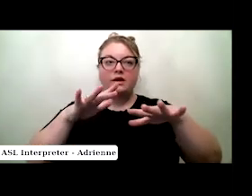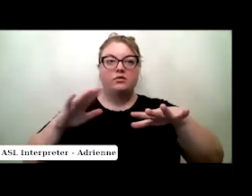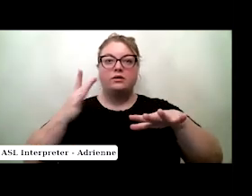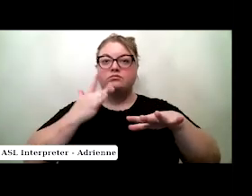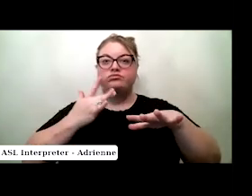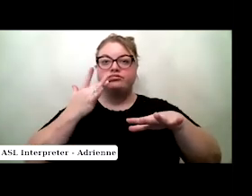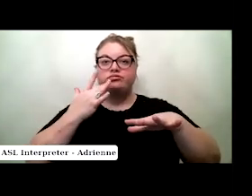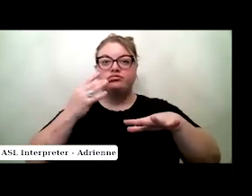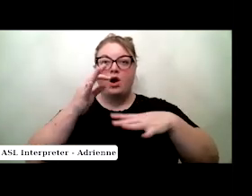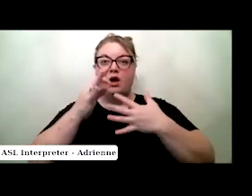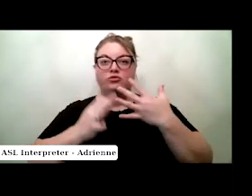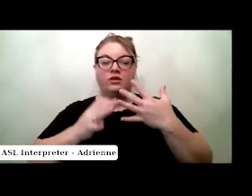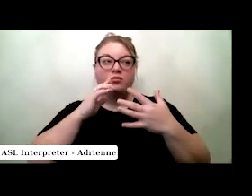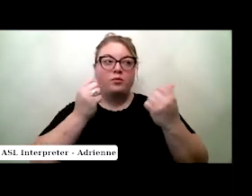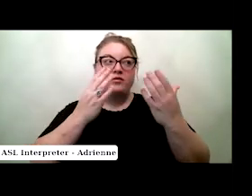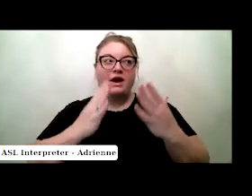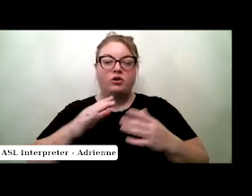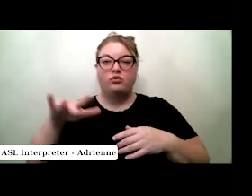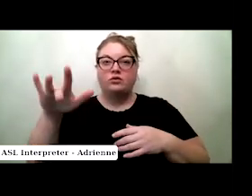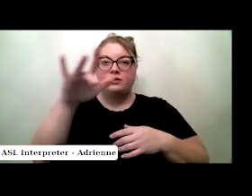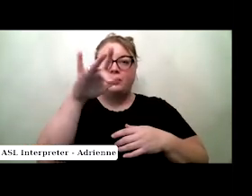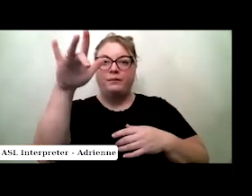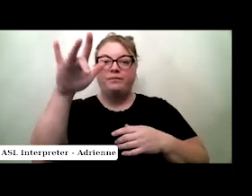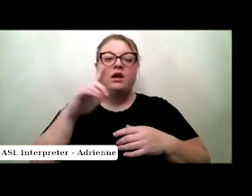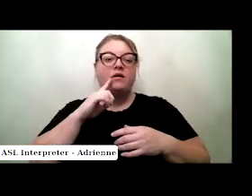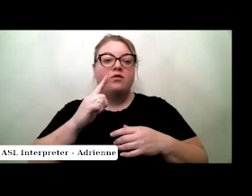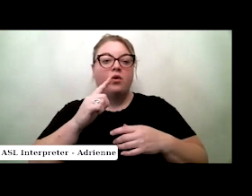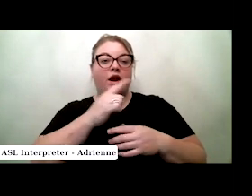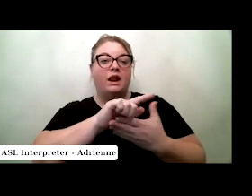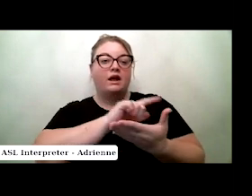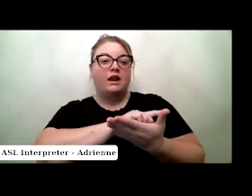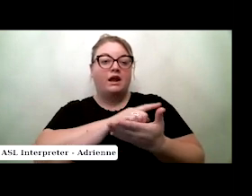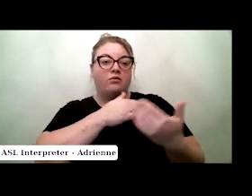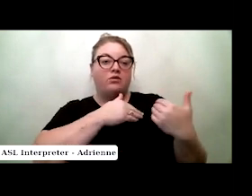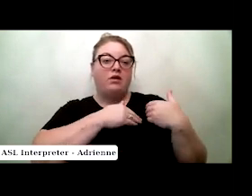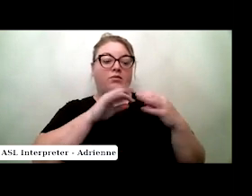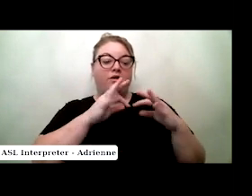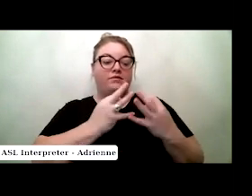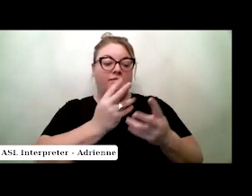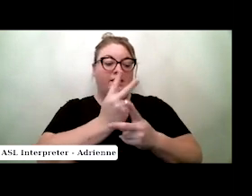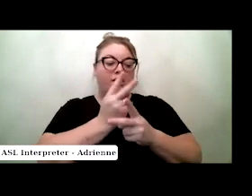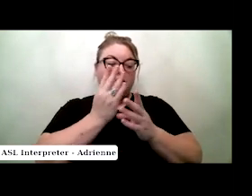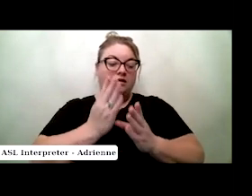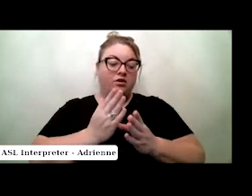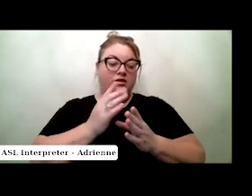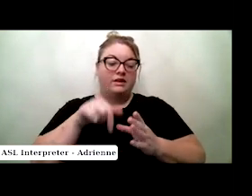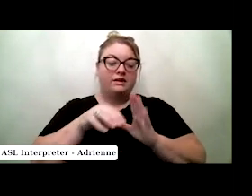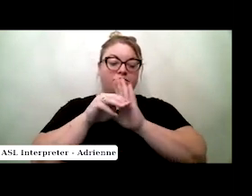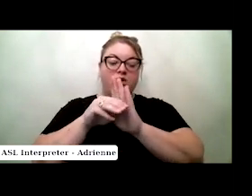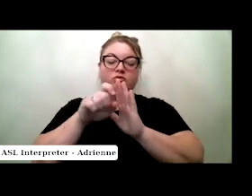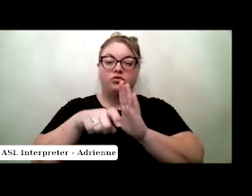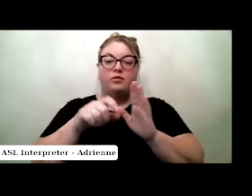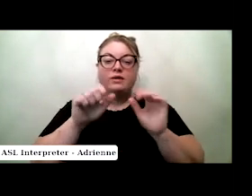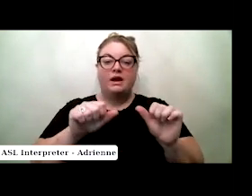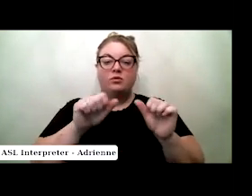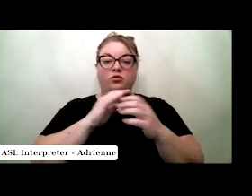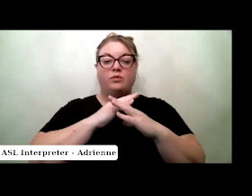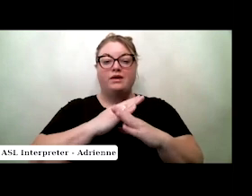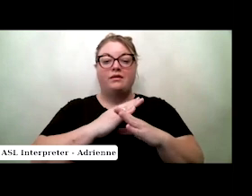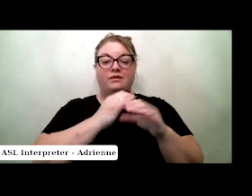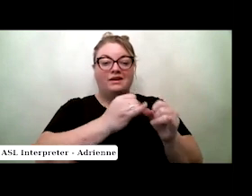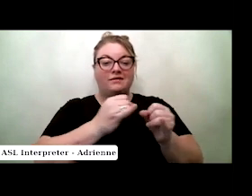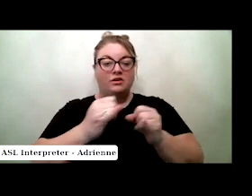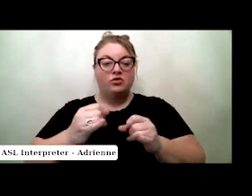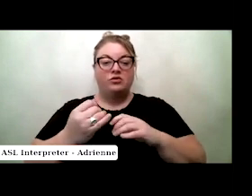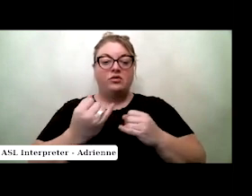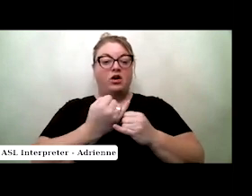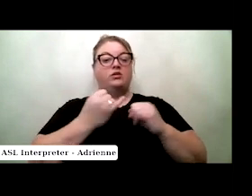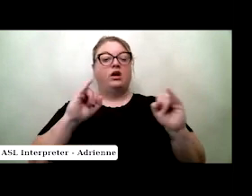In the case of paying legally responsible family caregivers, these models should ensure protection of the individual's autonomy and prioritize community integration.